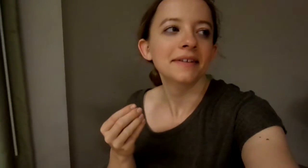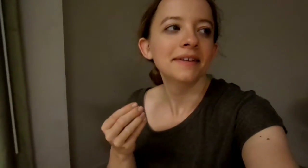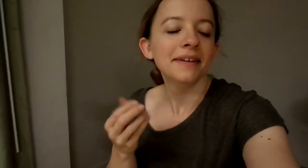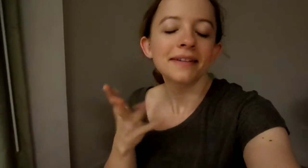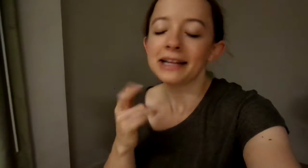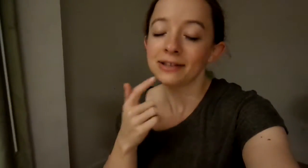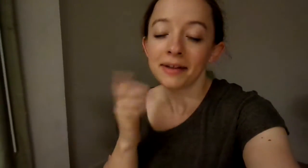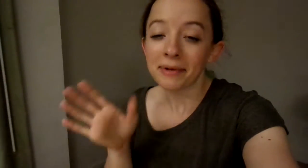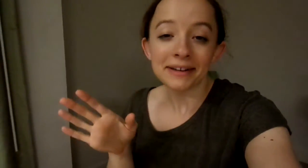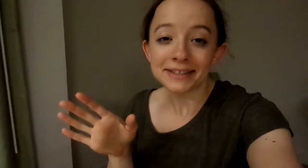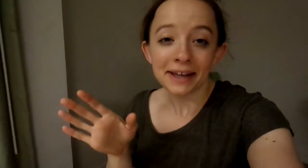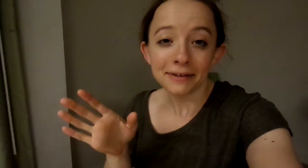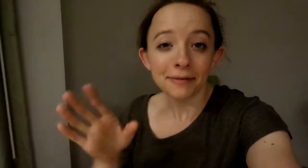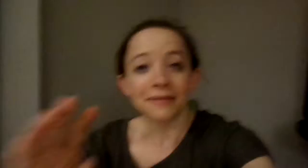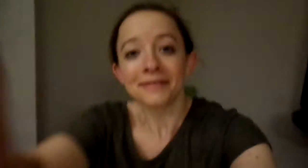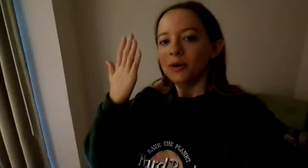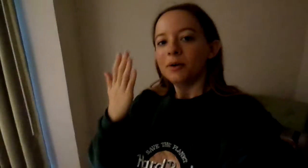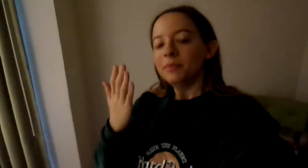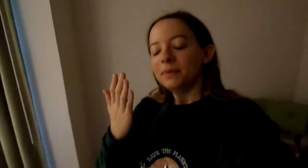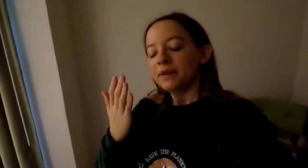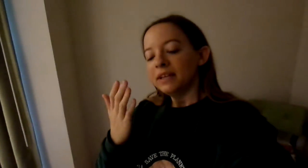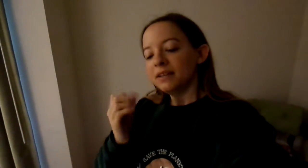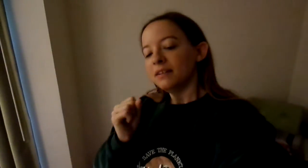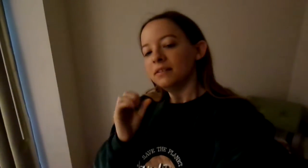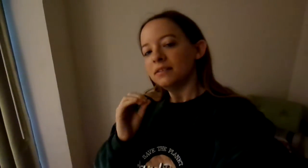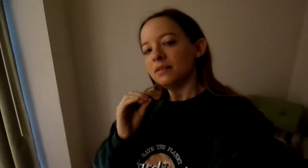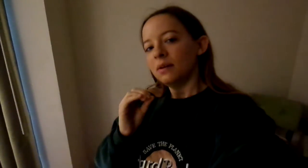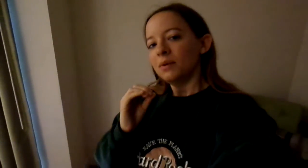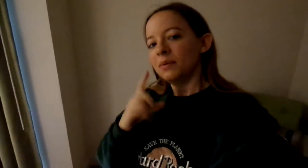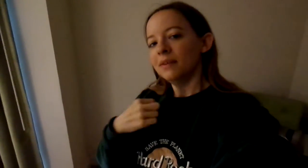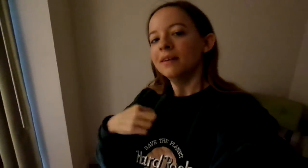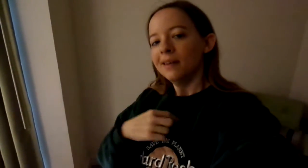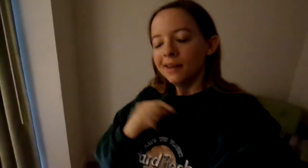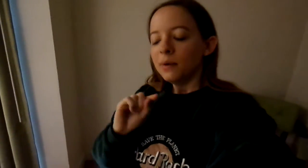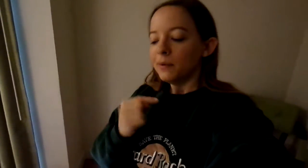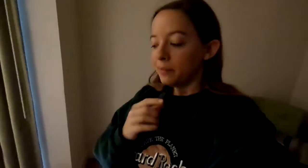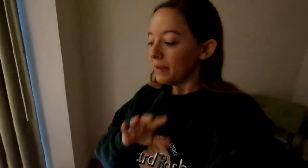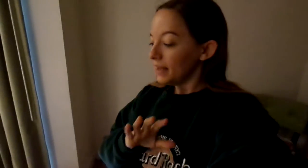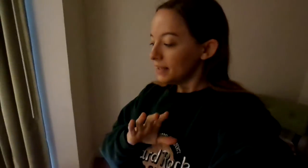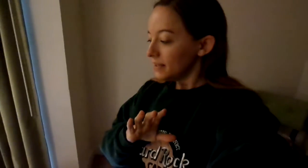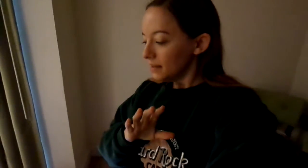that's all I have to say. Good morning, so we're in pain.